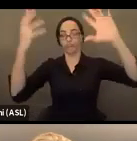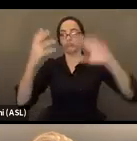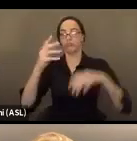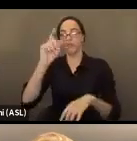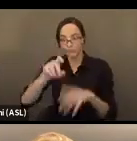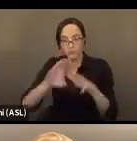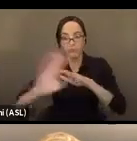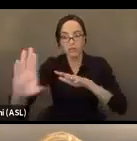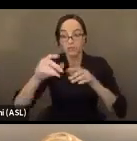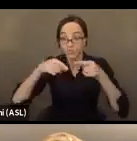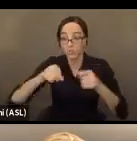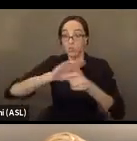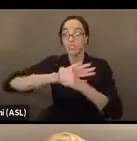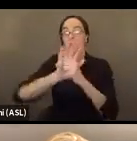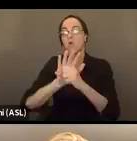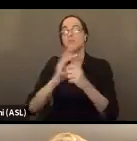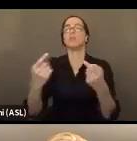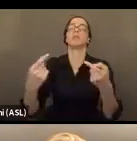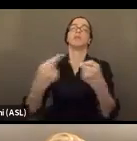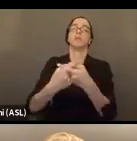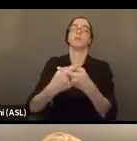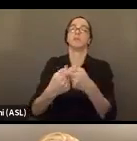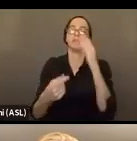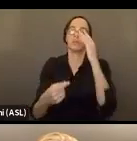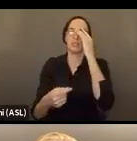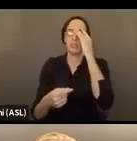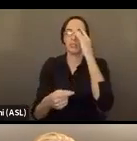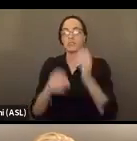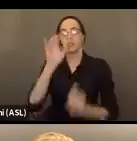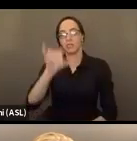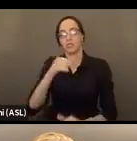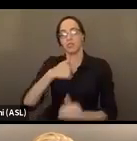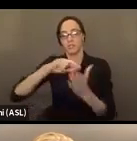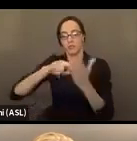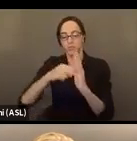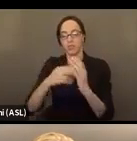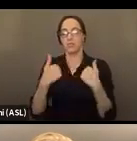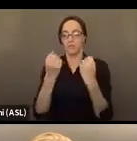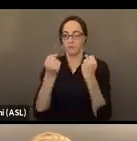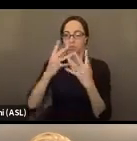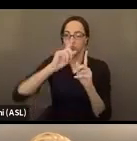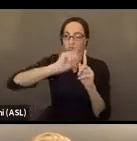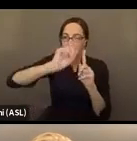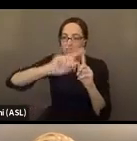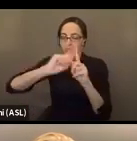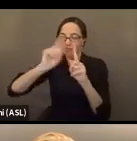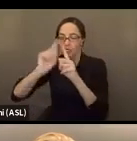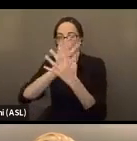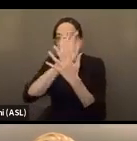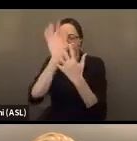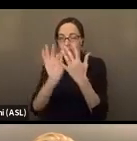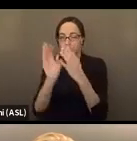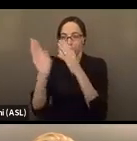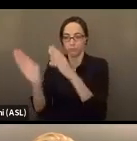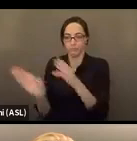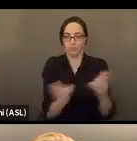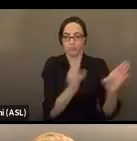uh so that's what i meant by having multiple contingency plans if one plan is with friends